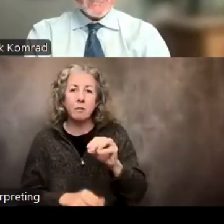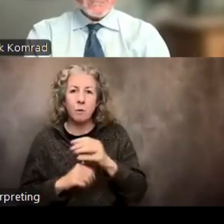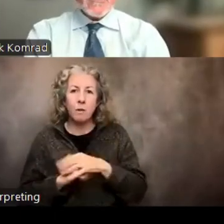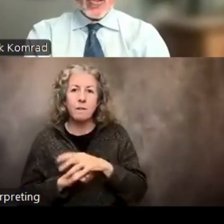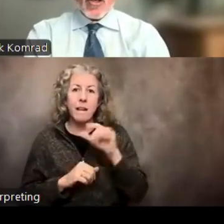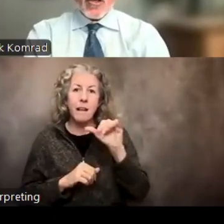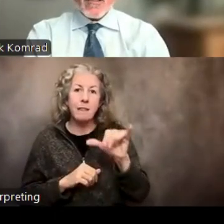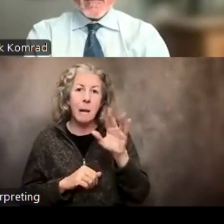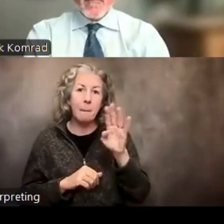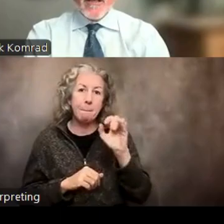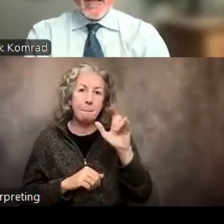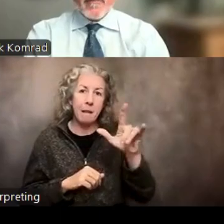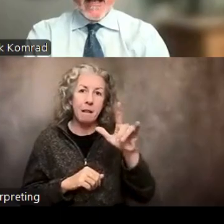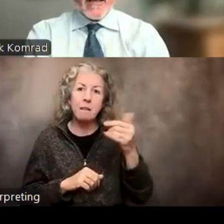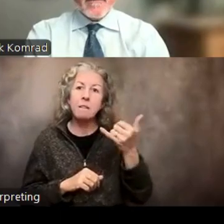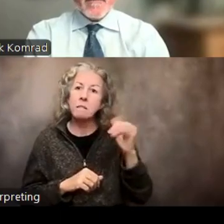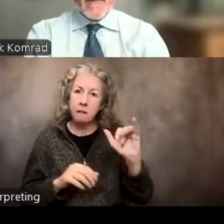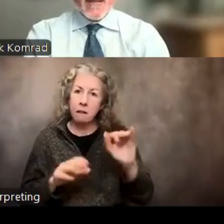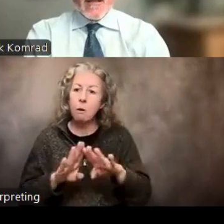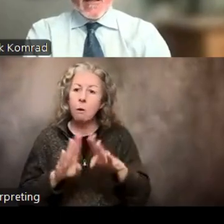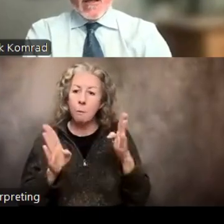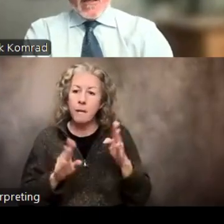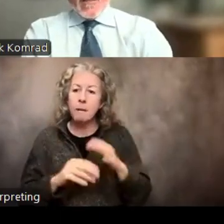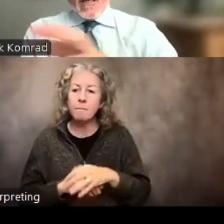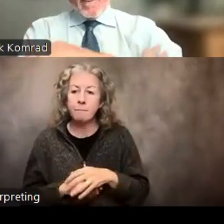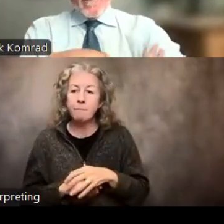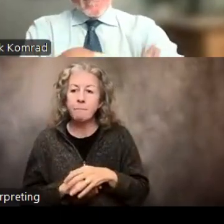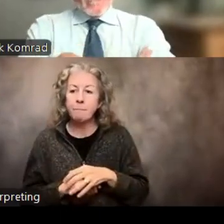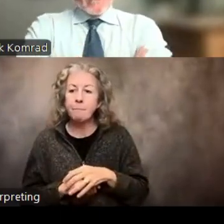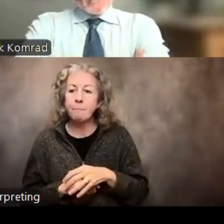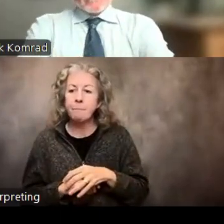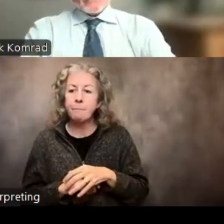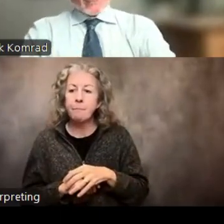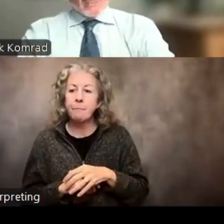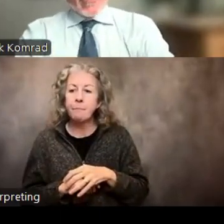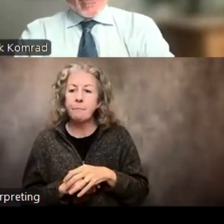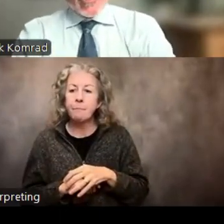still currently being debated. Just want to touch on